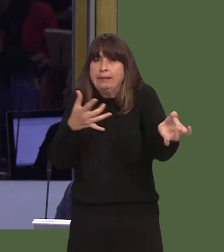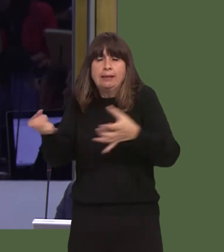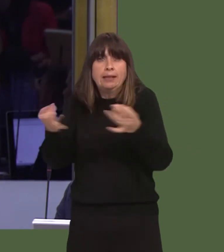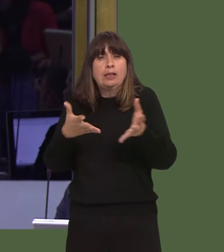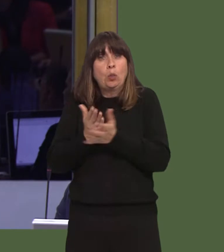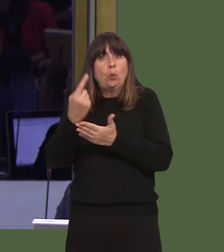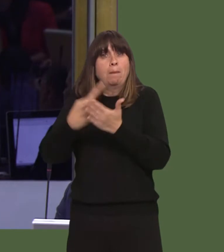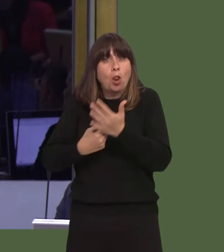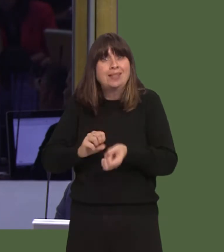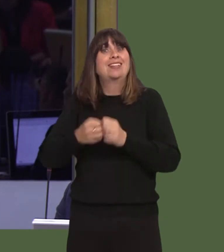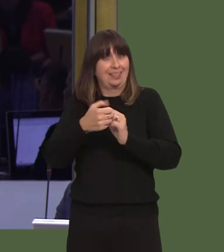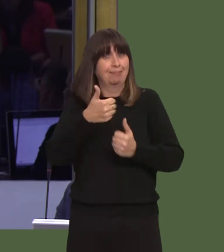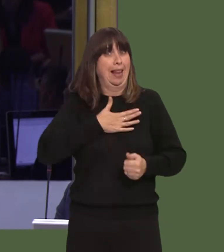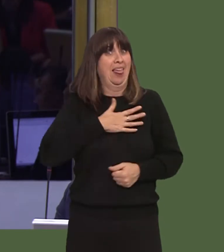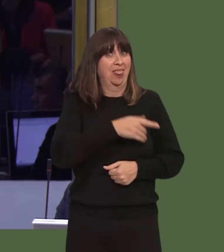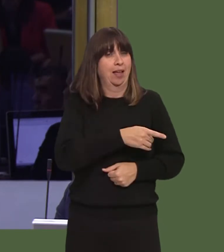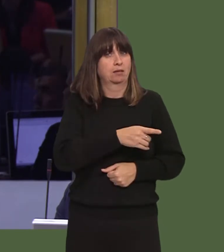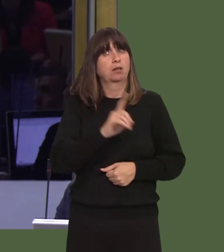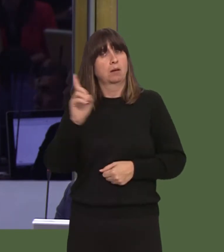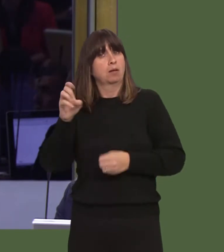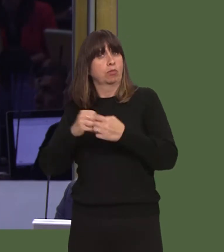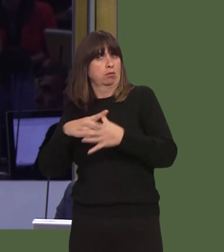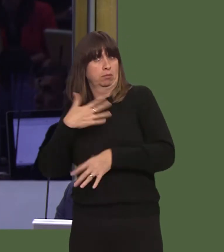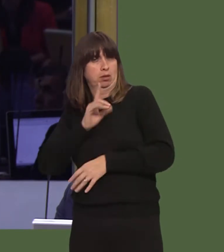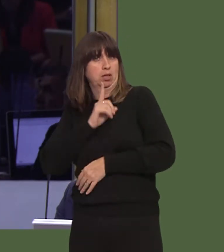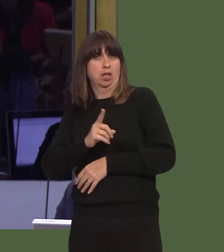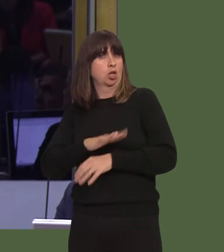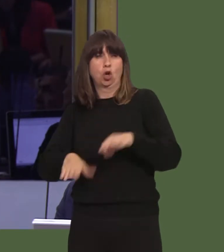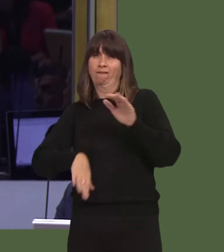policy making, but it is not full incorporation.